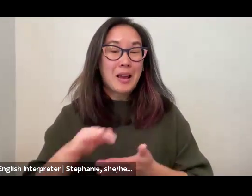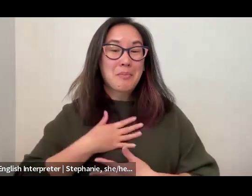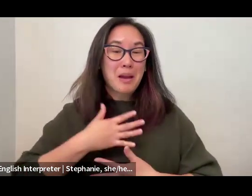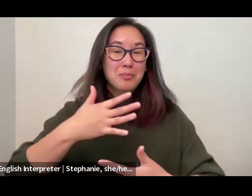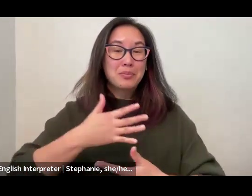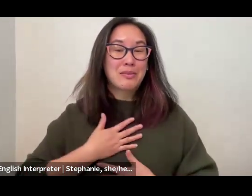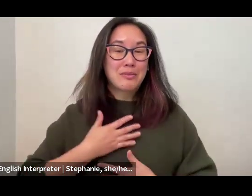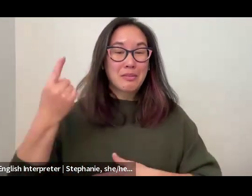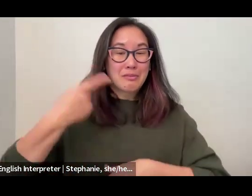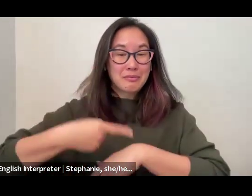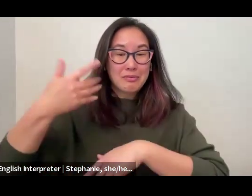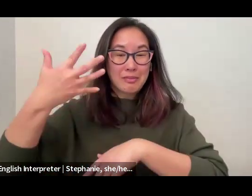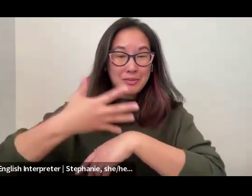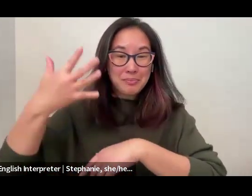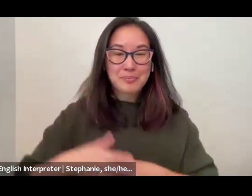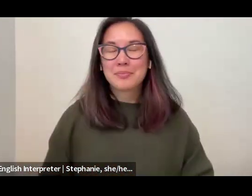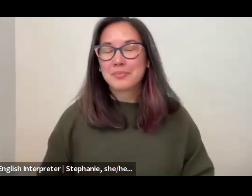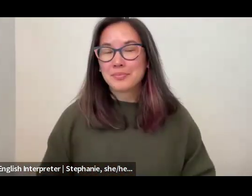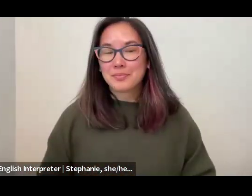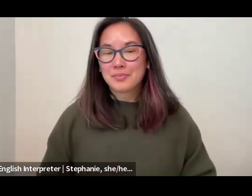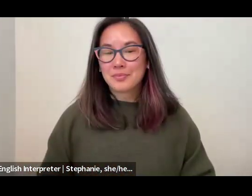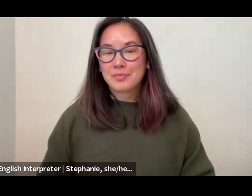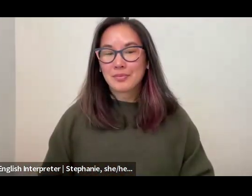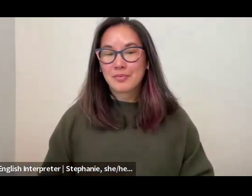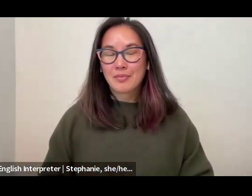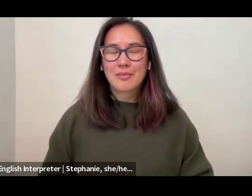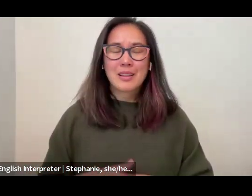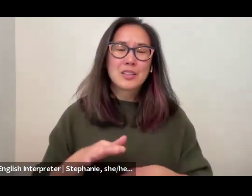Let's start moving, warming up. Everything is slow and controlled.